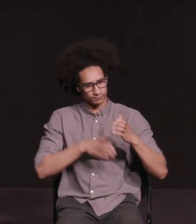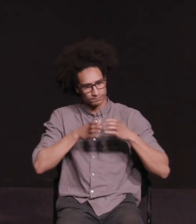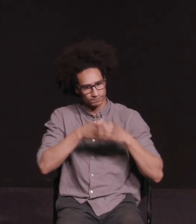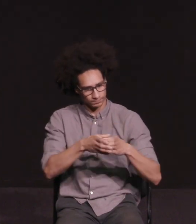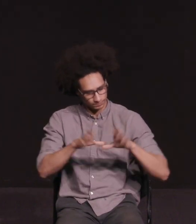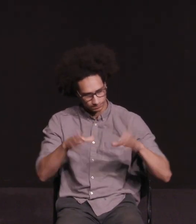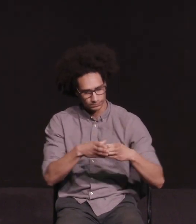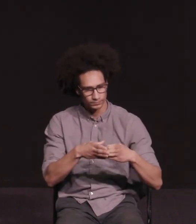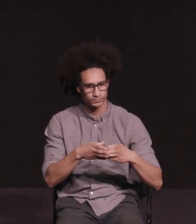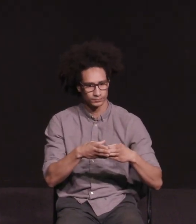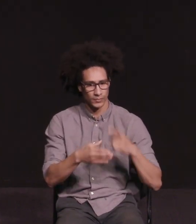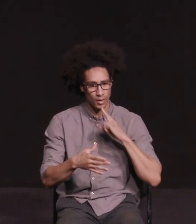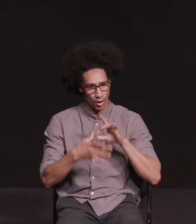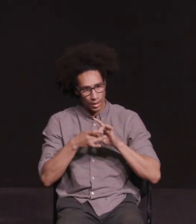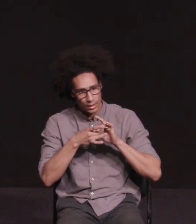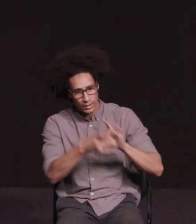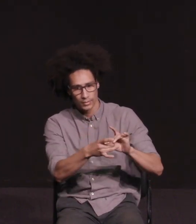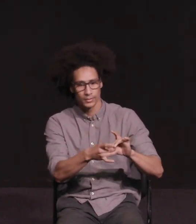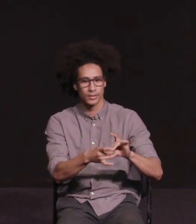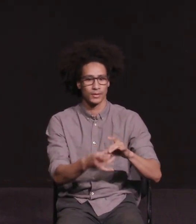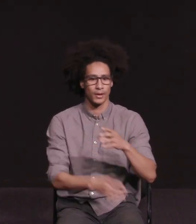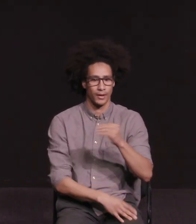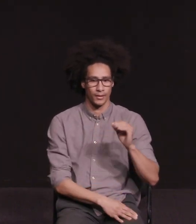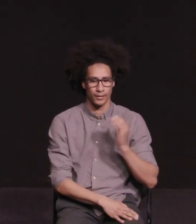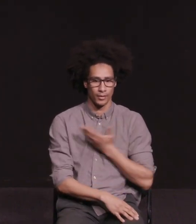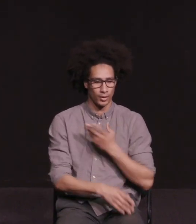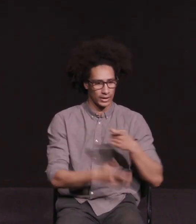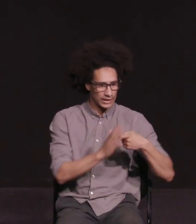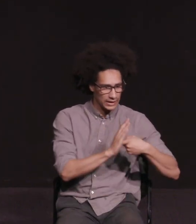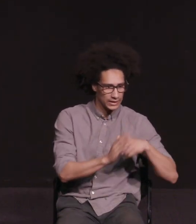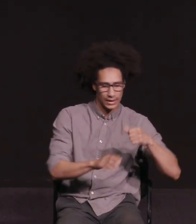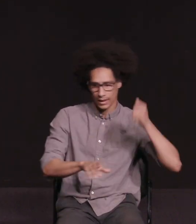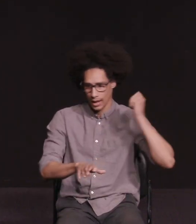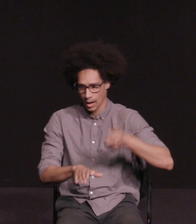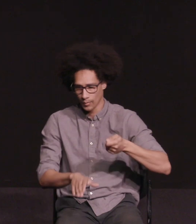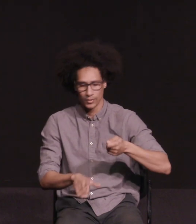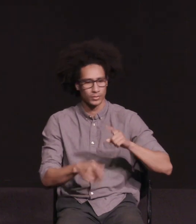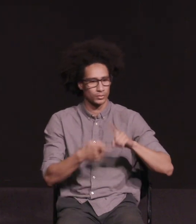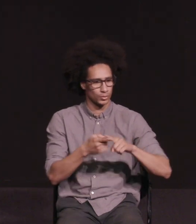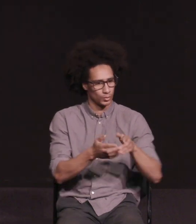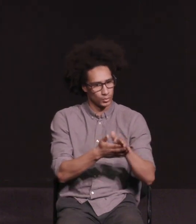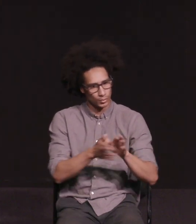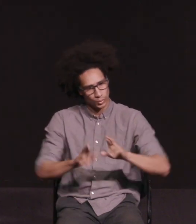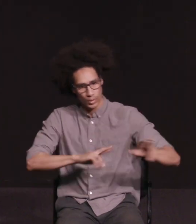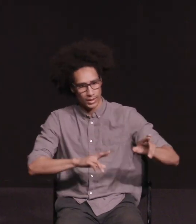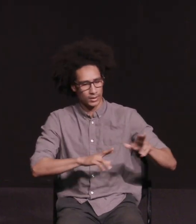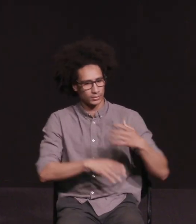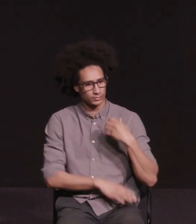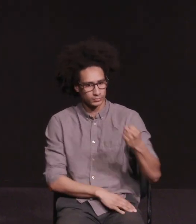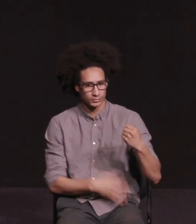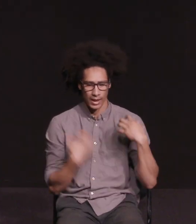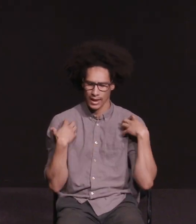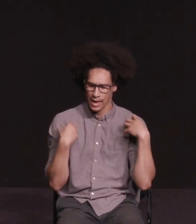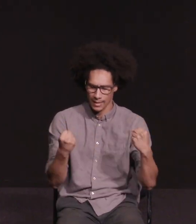are keys and hammers, ripe redeemers, dials and bells, healing hallelujah.